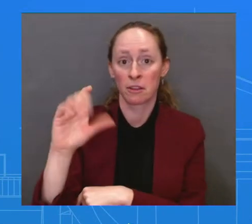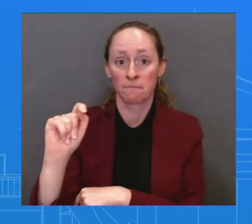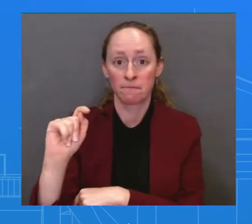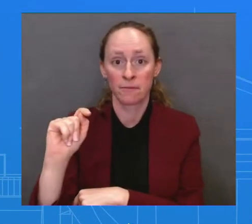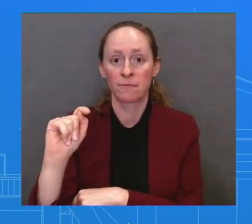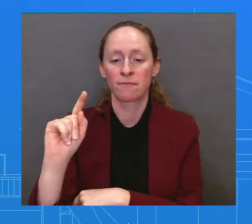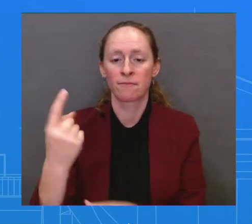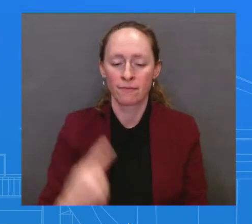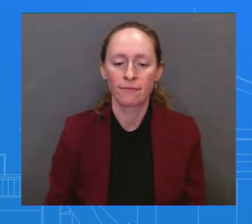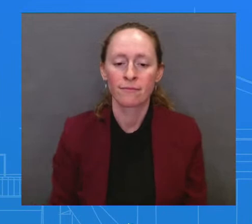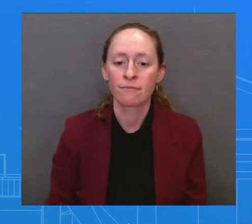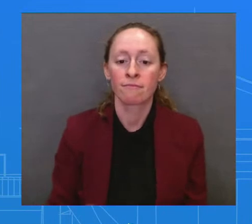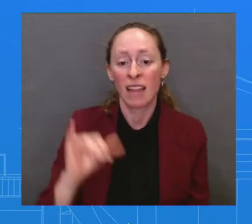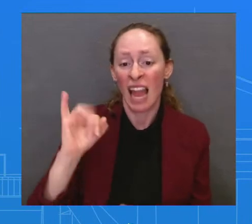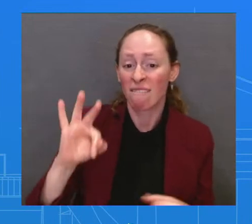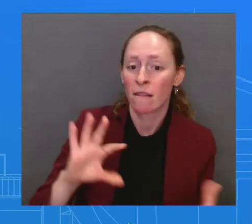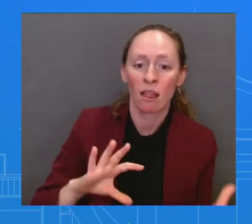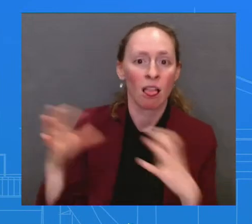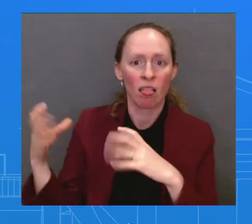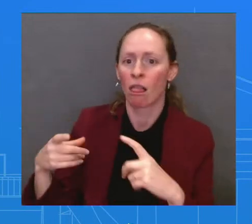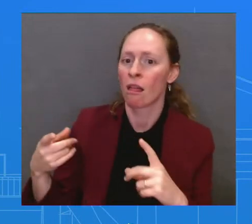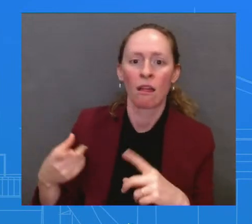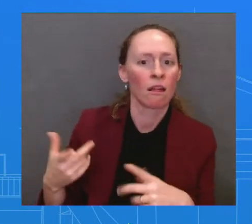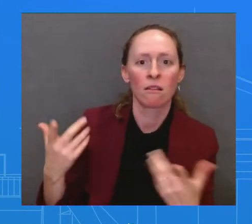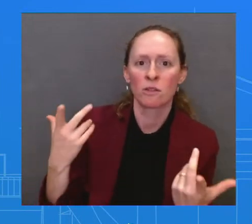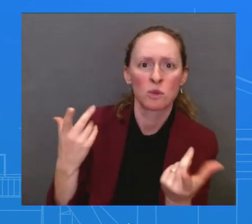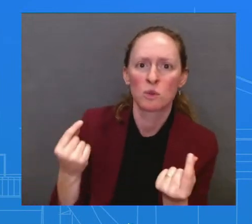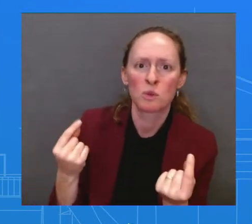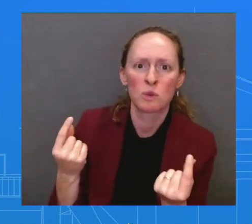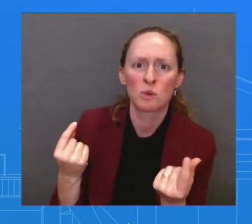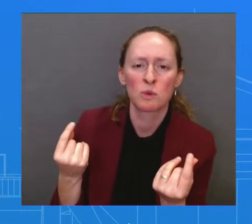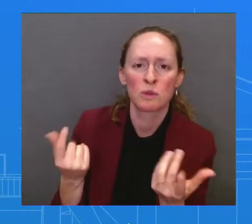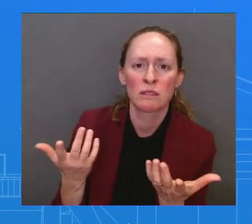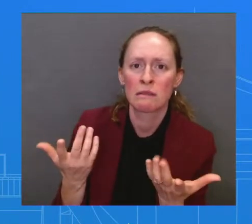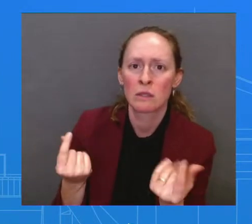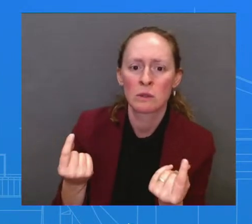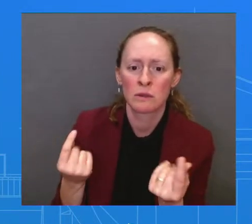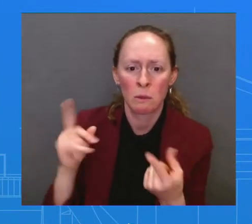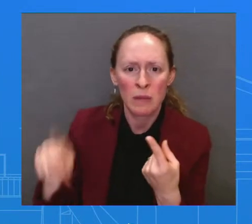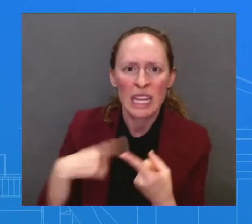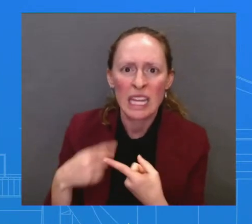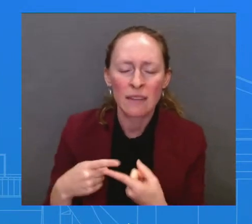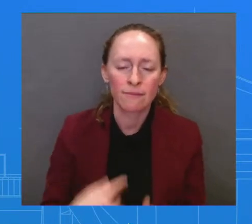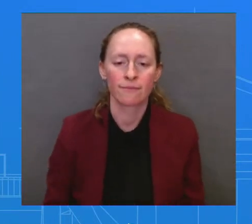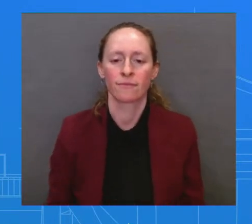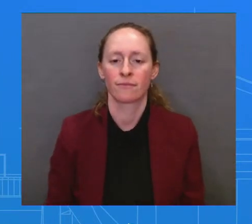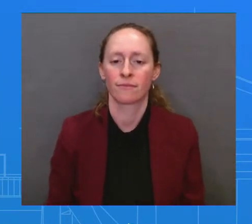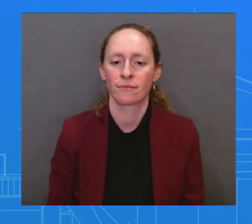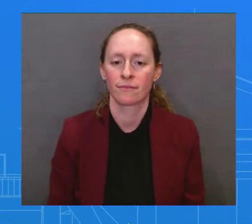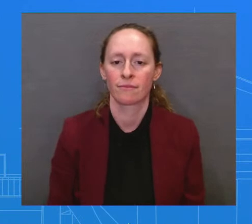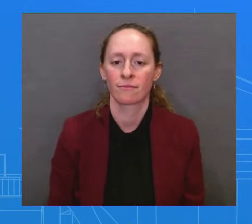Mr. Sullivan: Well, I mean, there's a sliding scale of disruption. But the day after the funds lapse